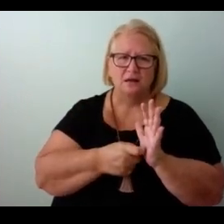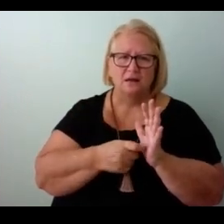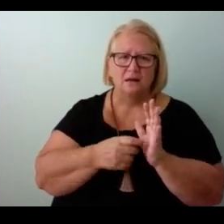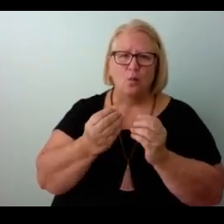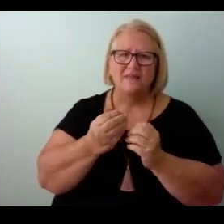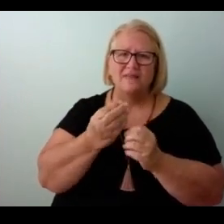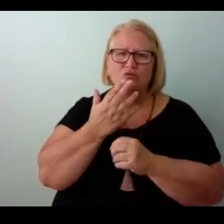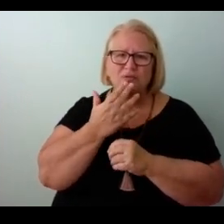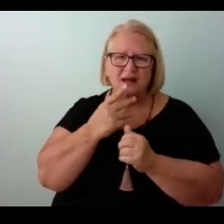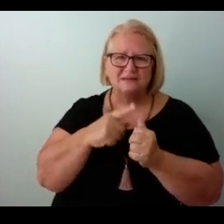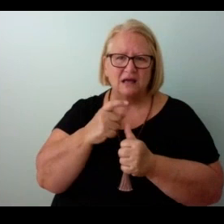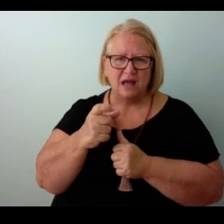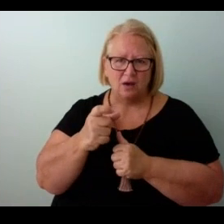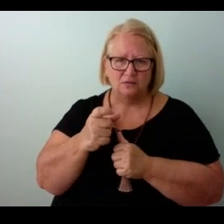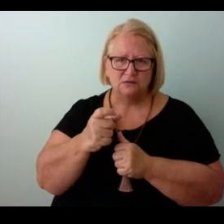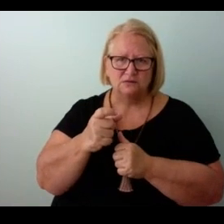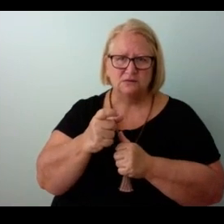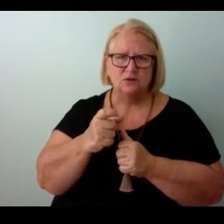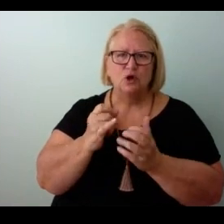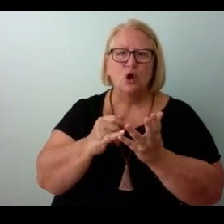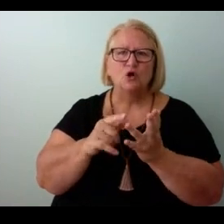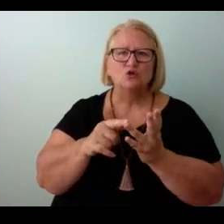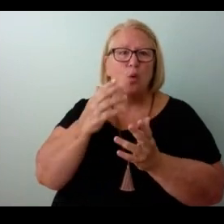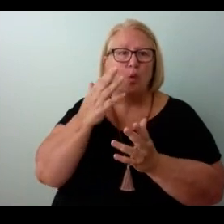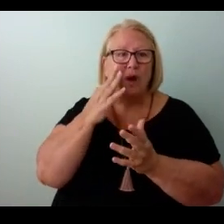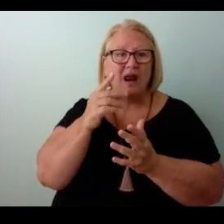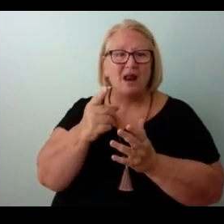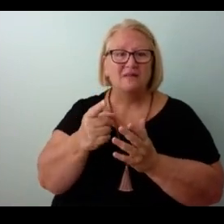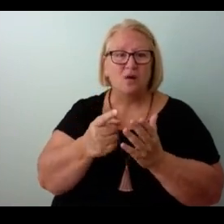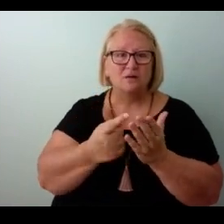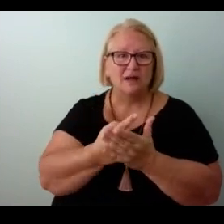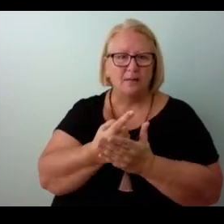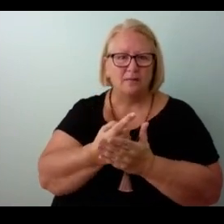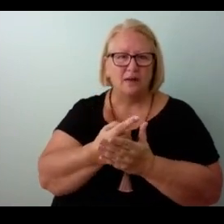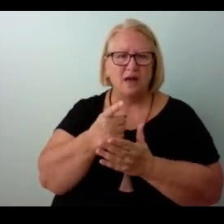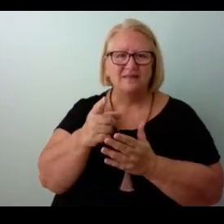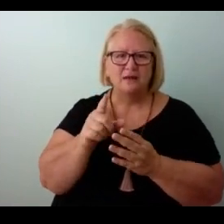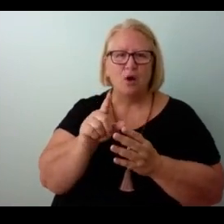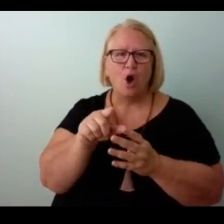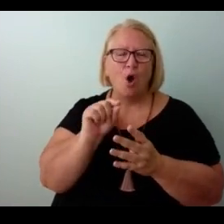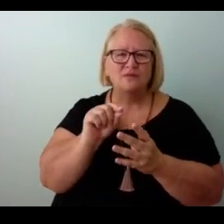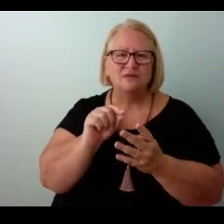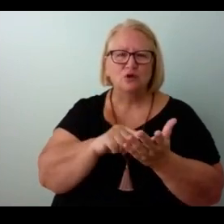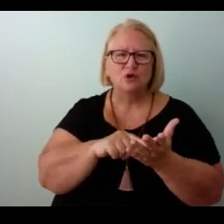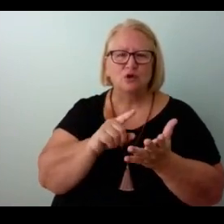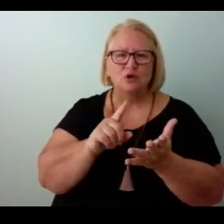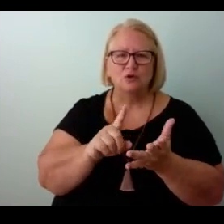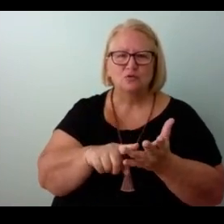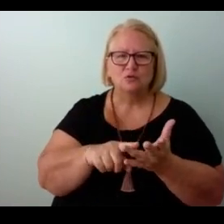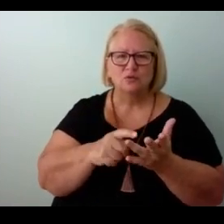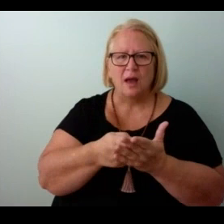accounts. So in those circumstances the options maybe to pay the debts or sell an asset if you can.